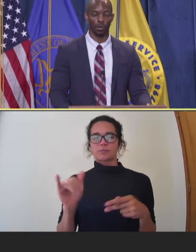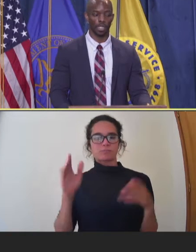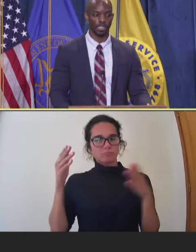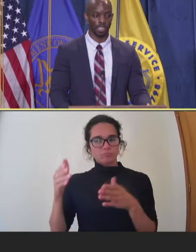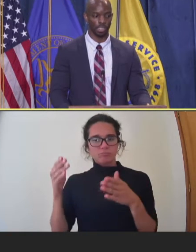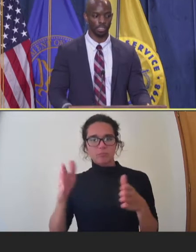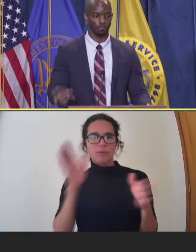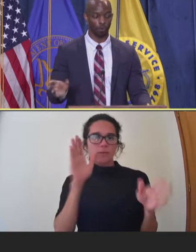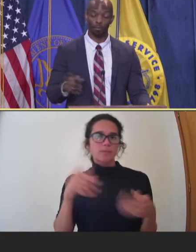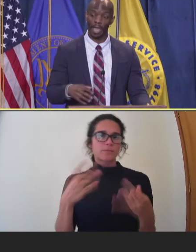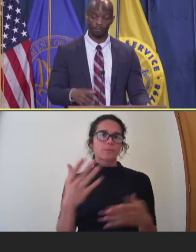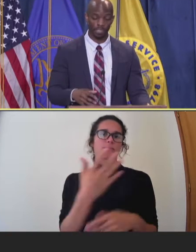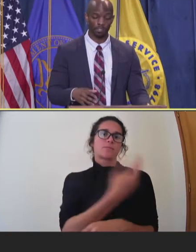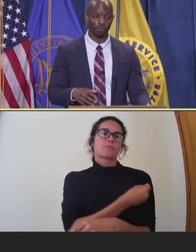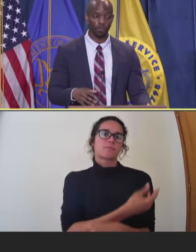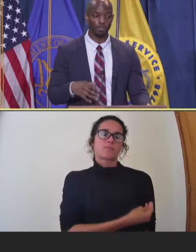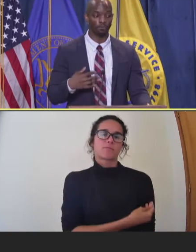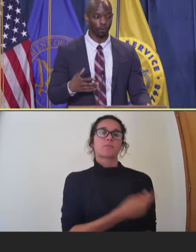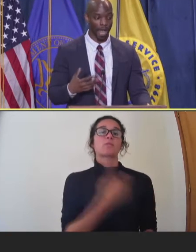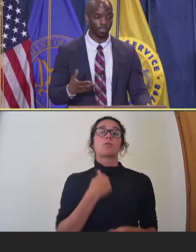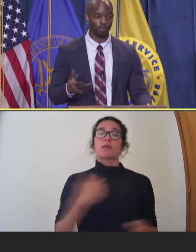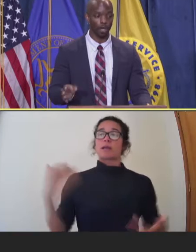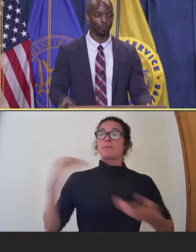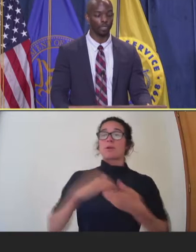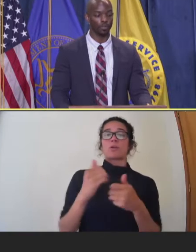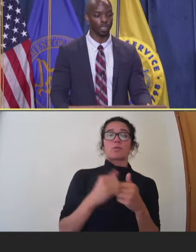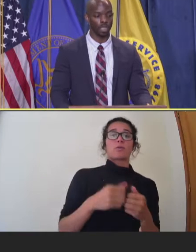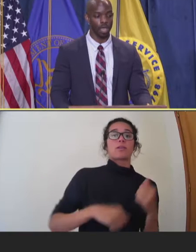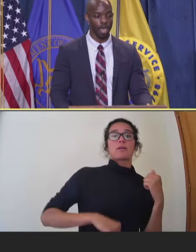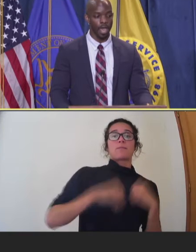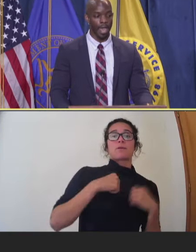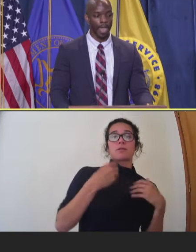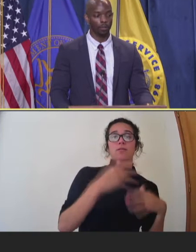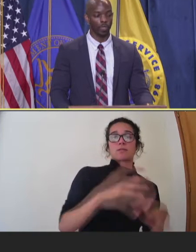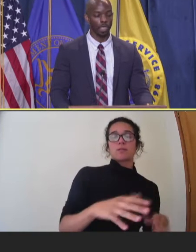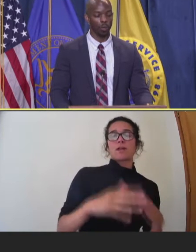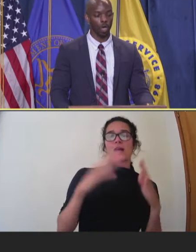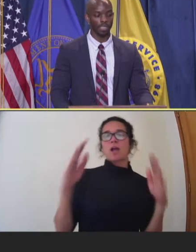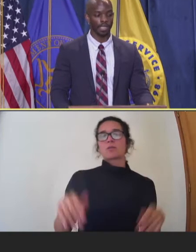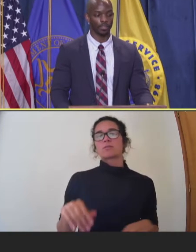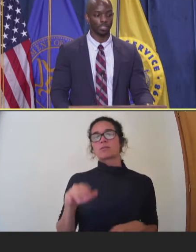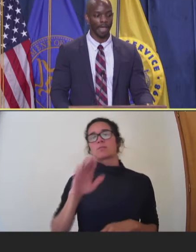organizations for Pride festivals and for house and ballroom community. And we worked together to